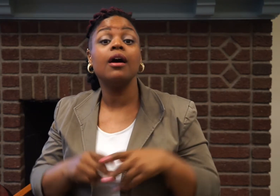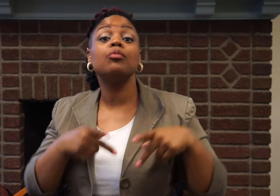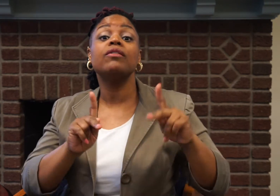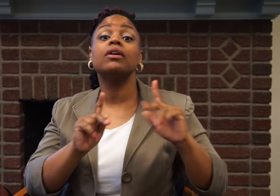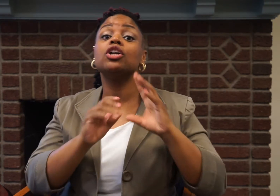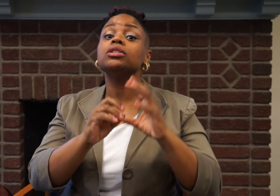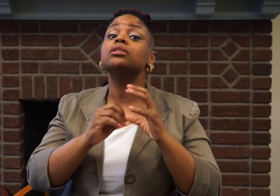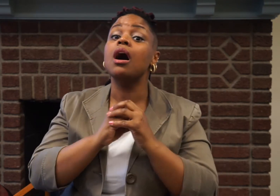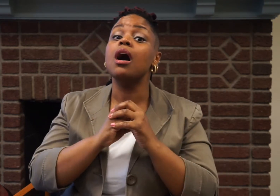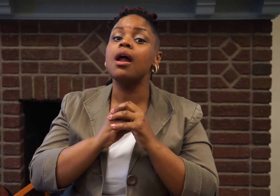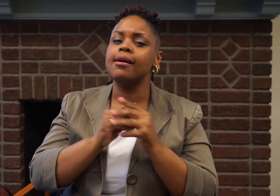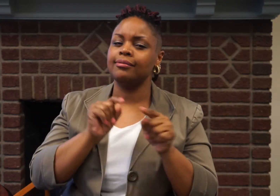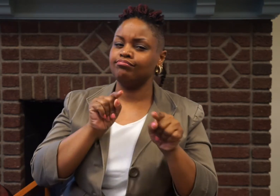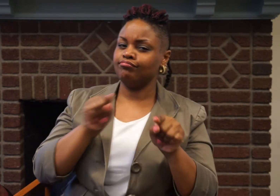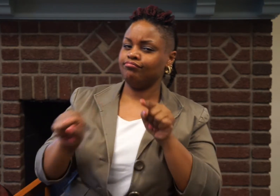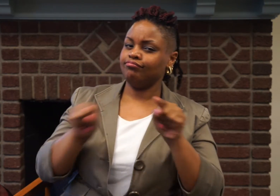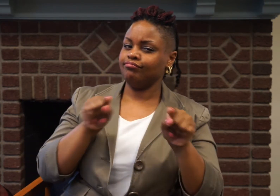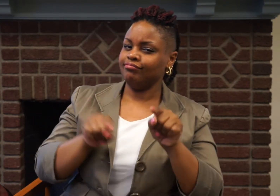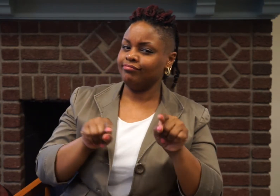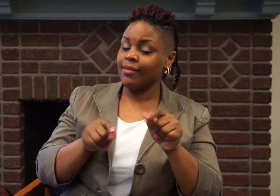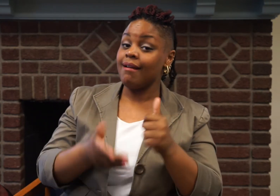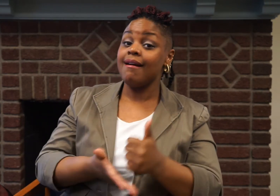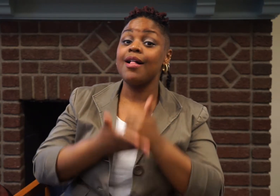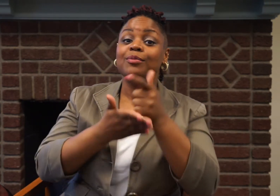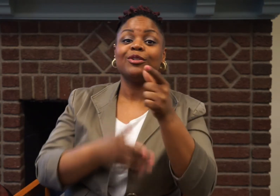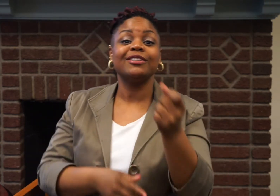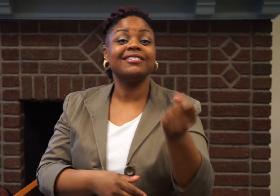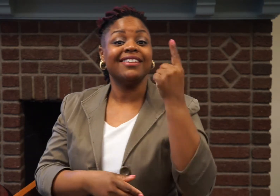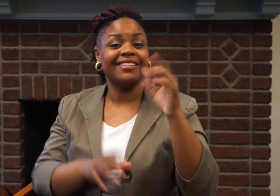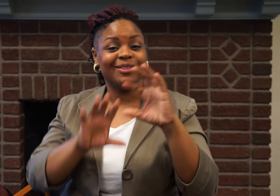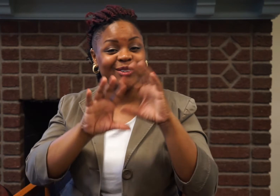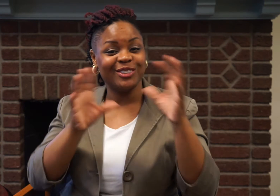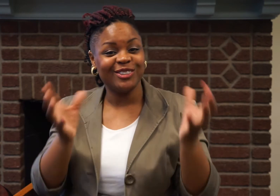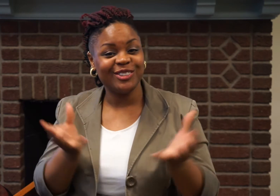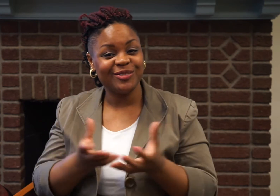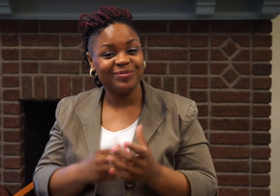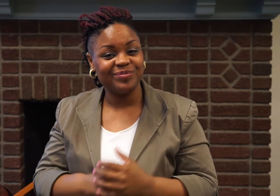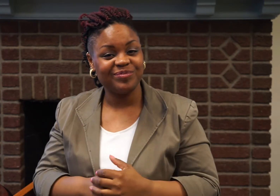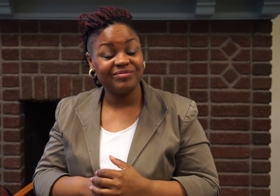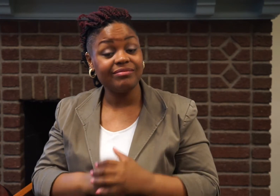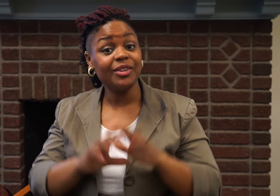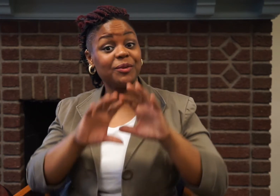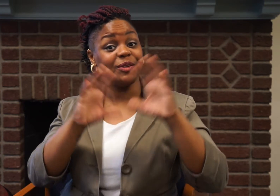The concepts of privilege and intersectionality will help you better understand the world.